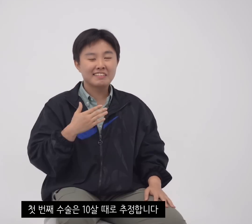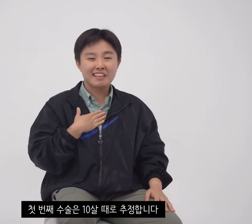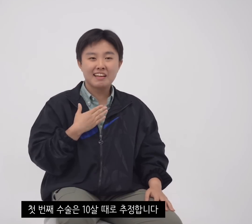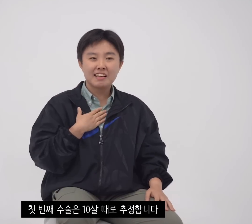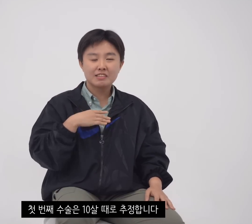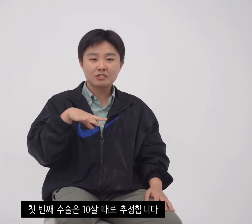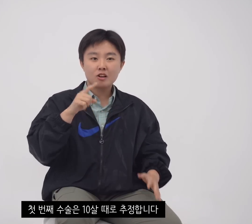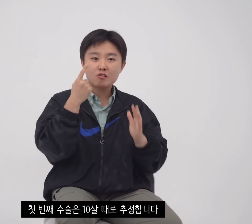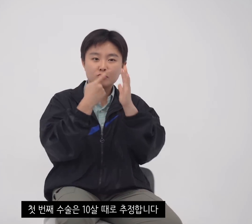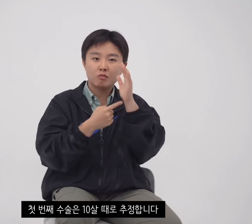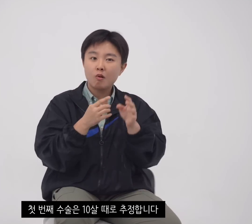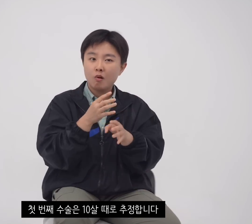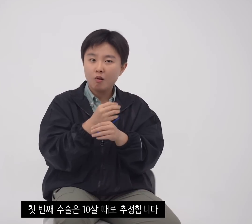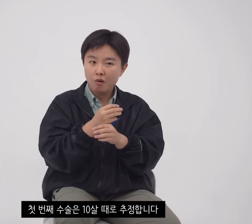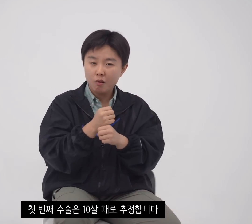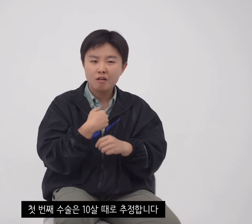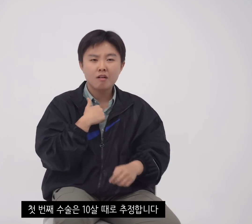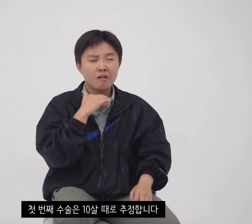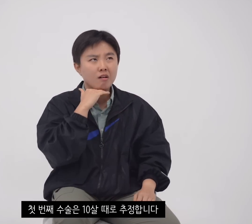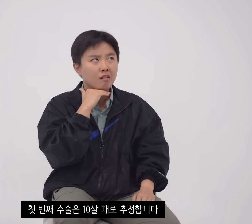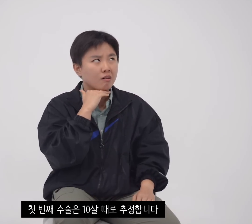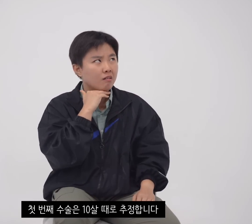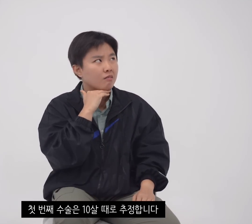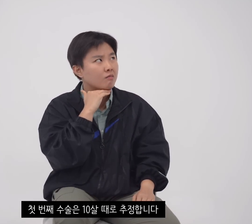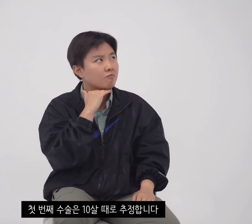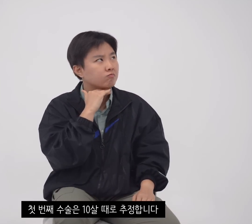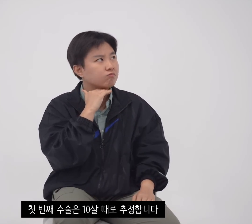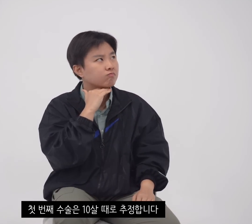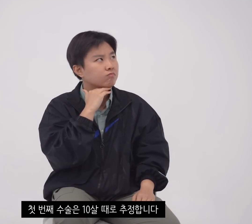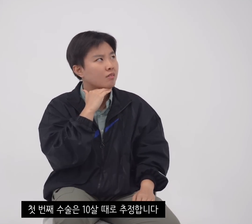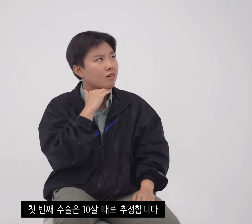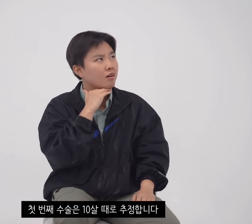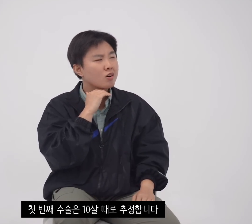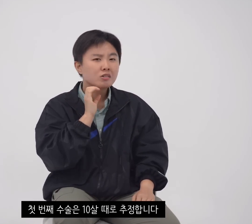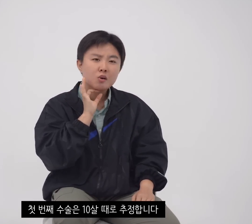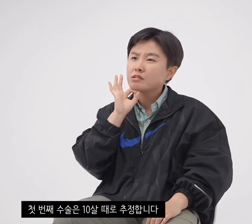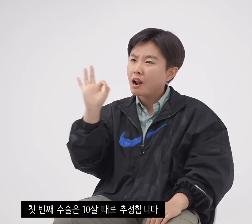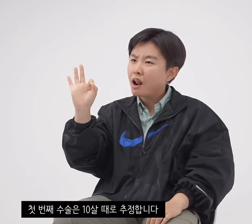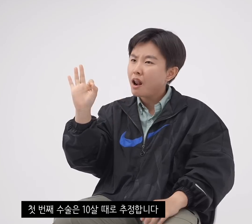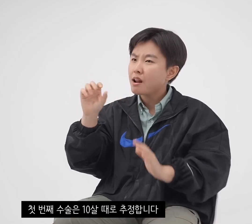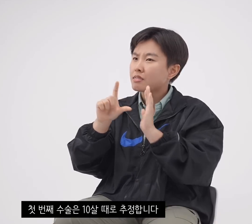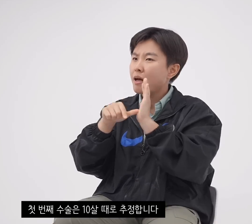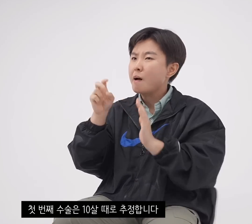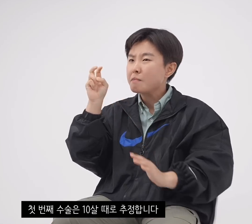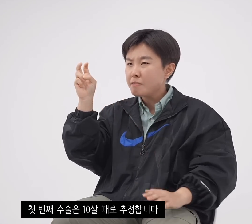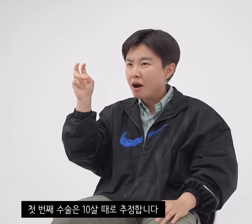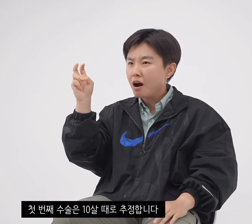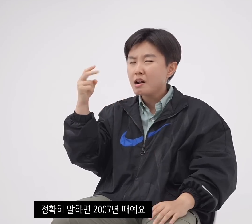first surgery was when I was 10.